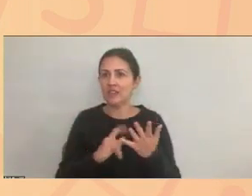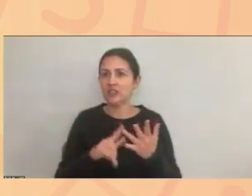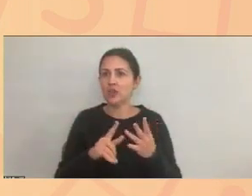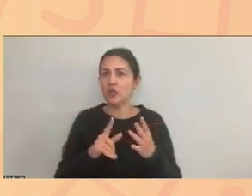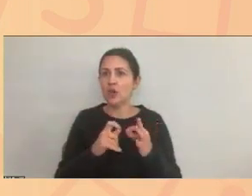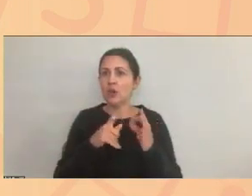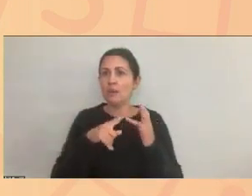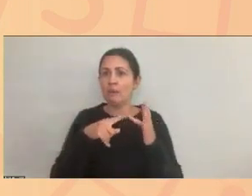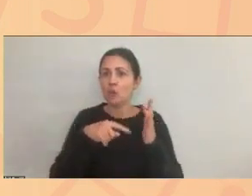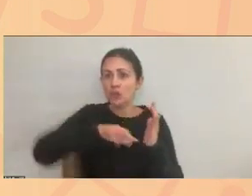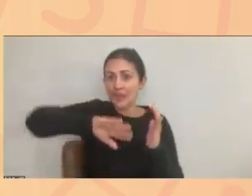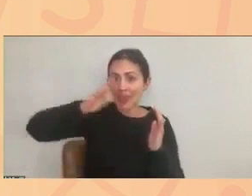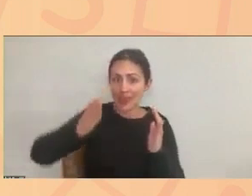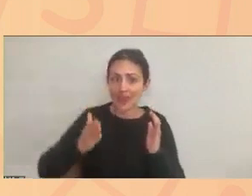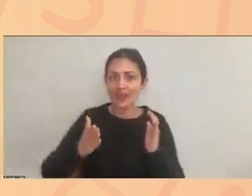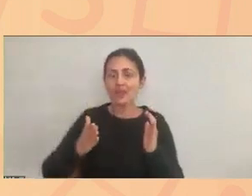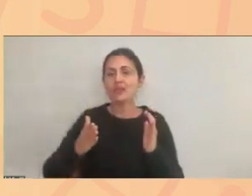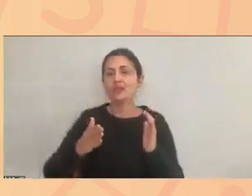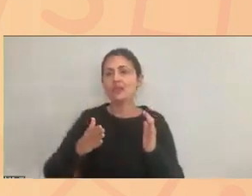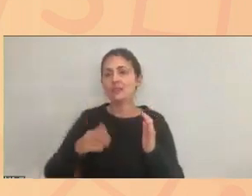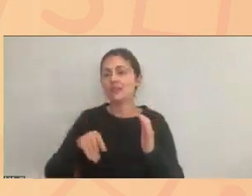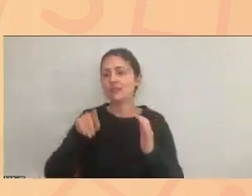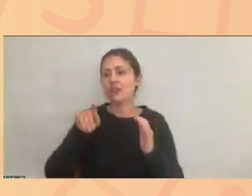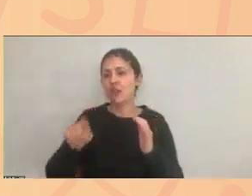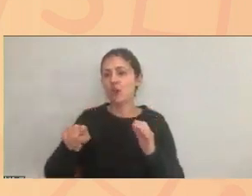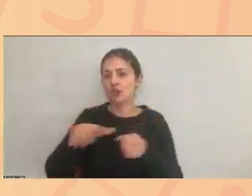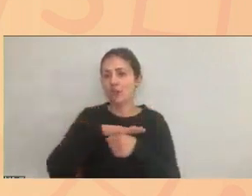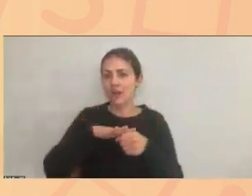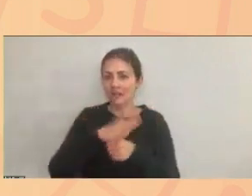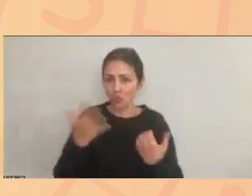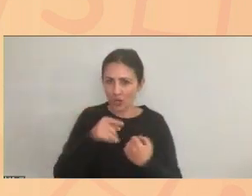these are all places where you go camping, right? Yeah.